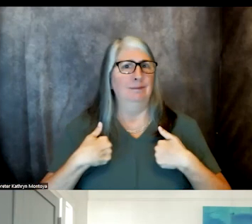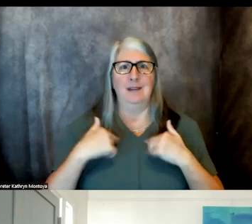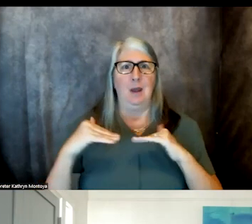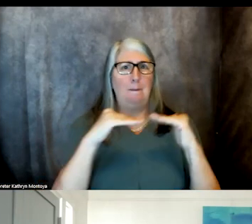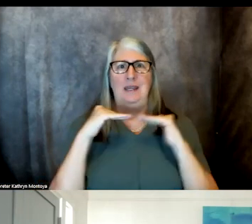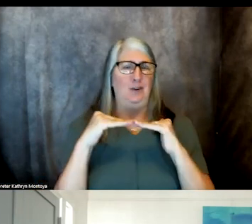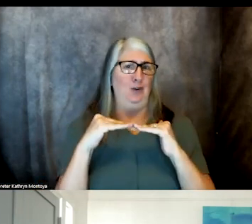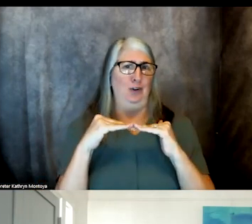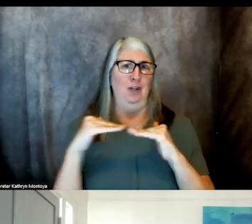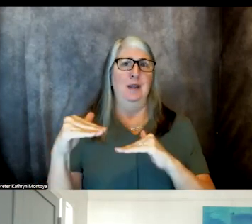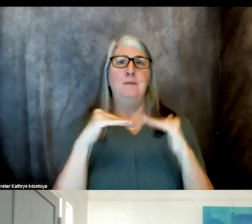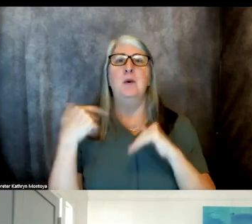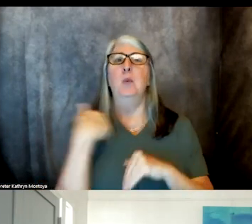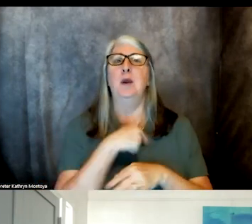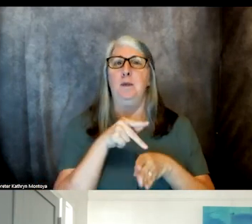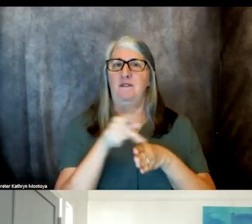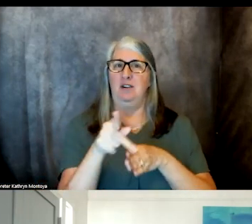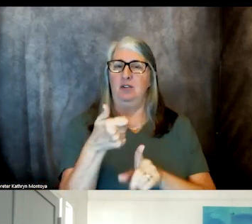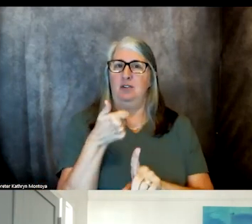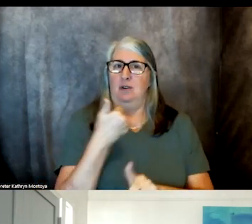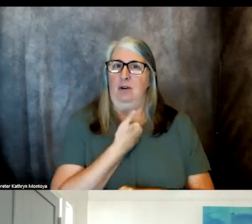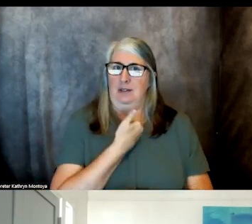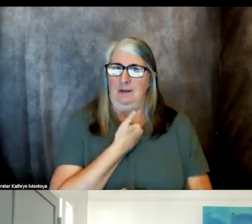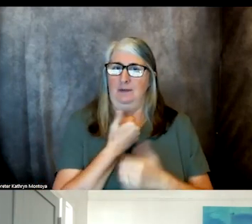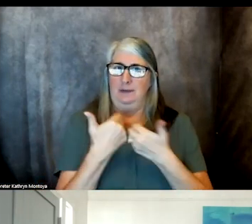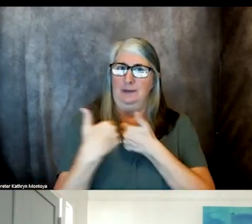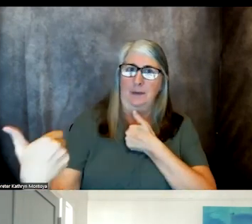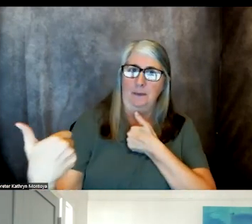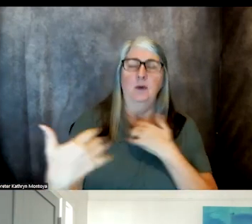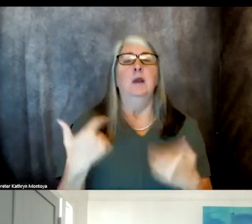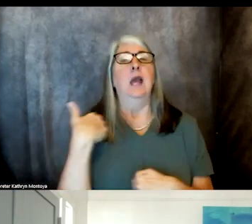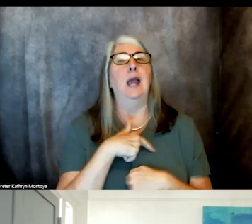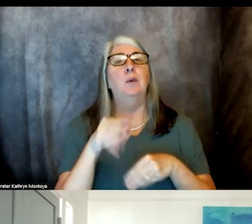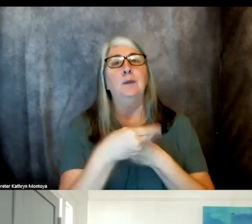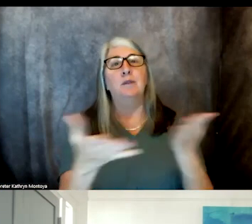WE ARE PROFESSIONALS AND PROVIDE PEER SERVICES AND A